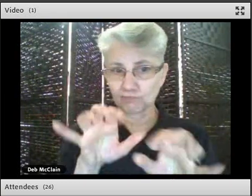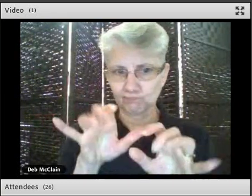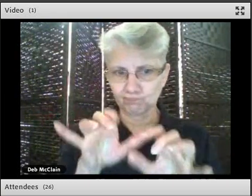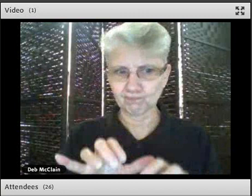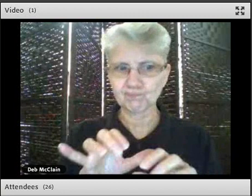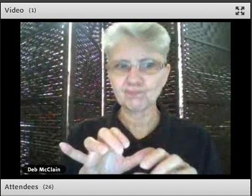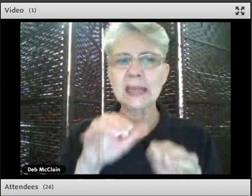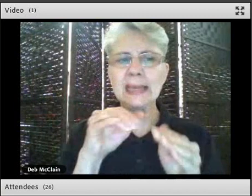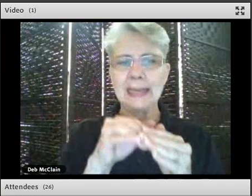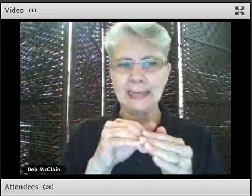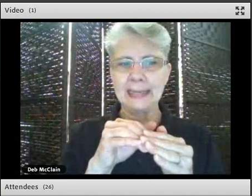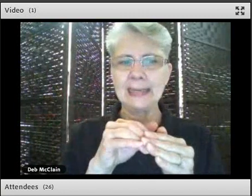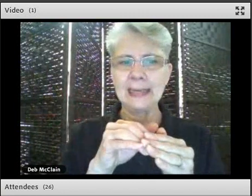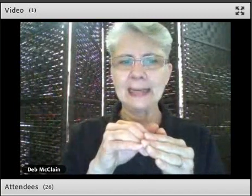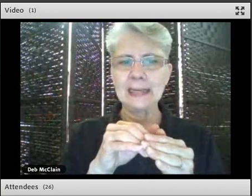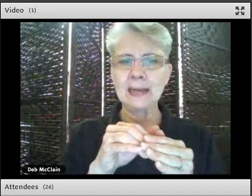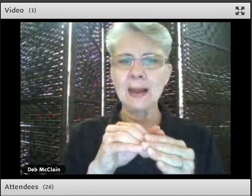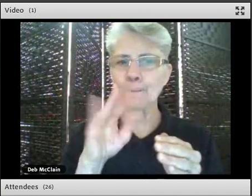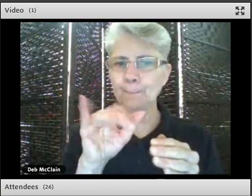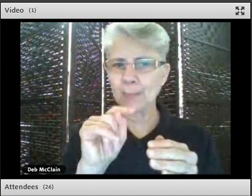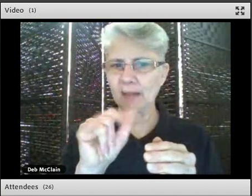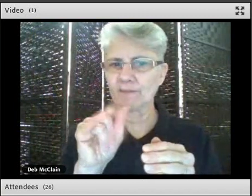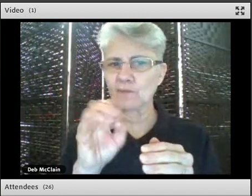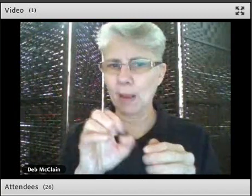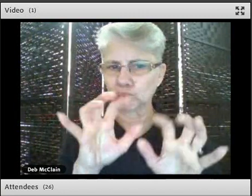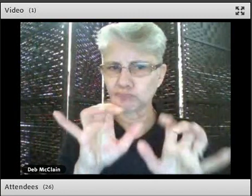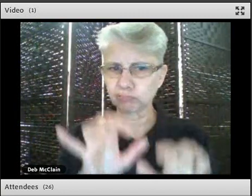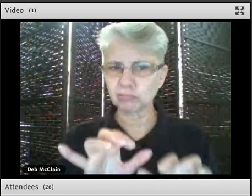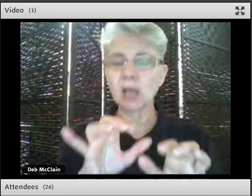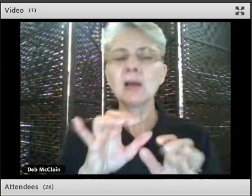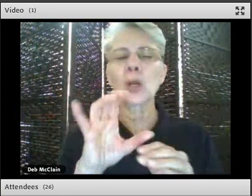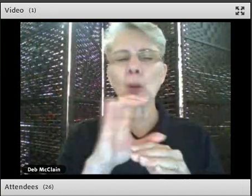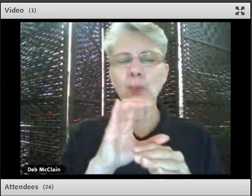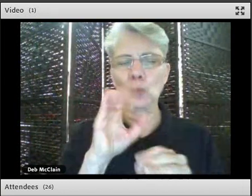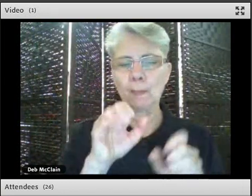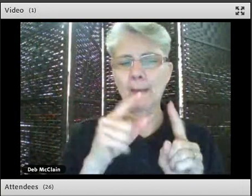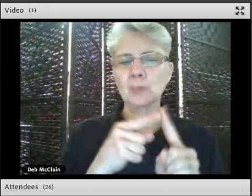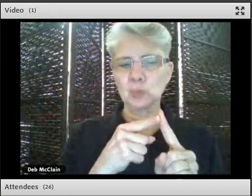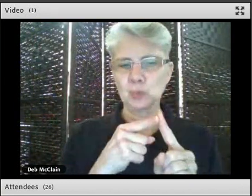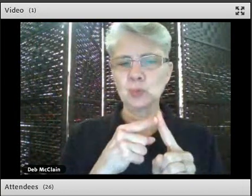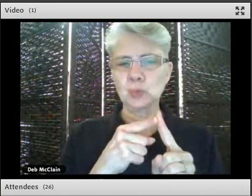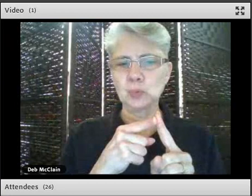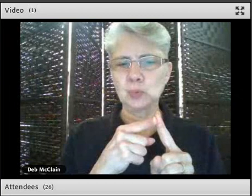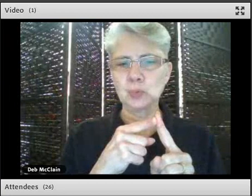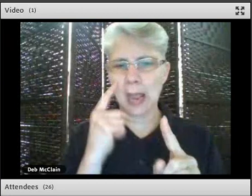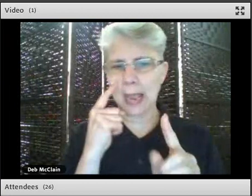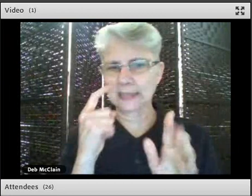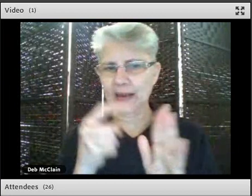the computer will be able to identify this information as source of title information.